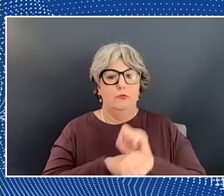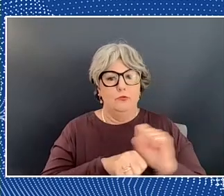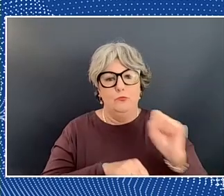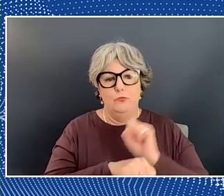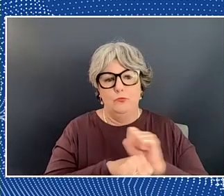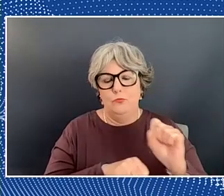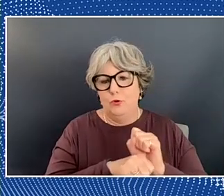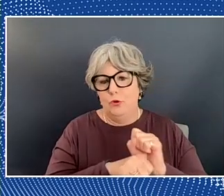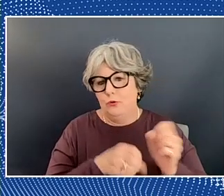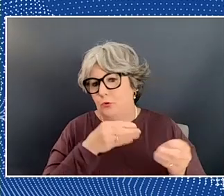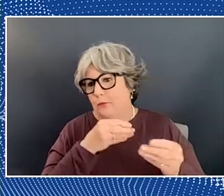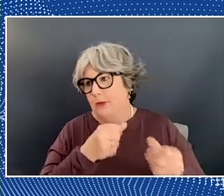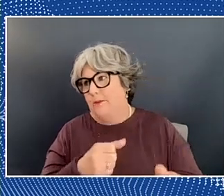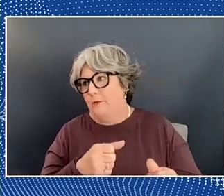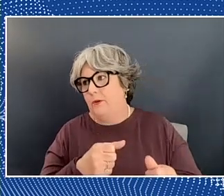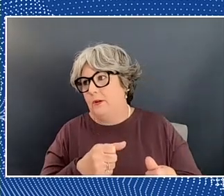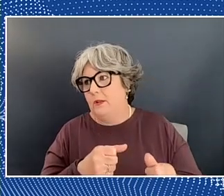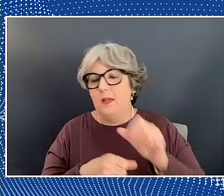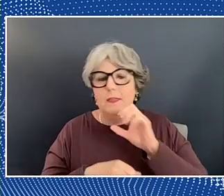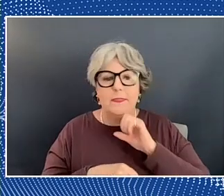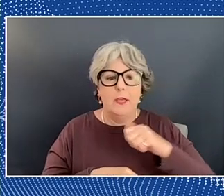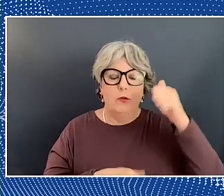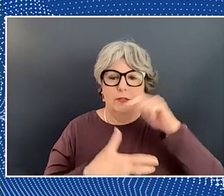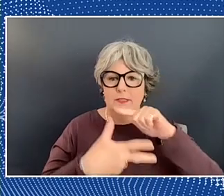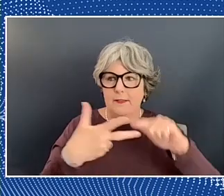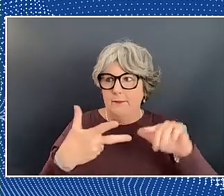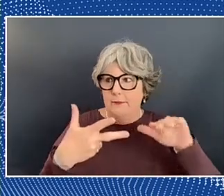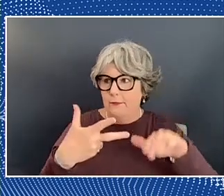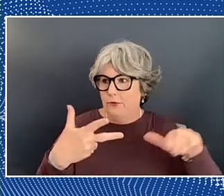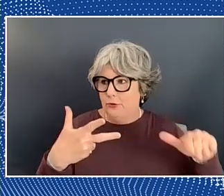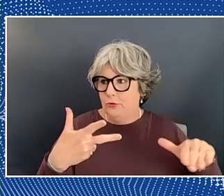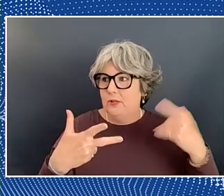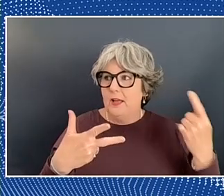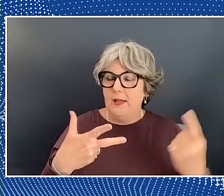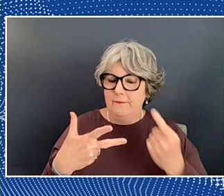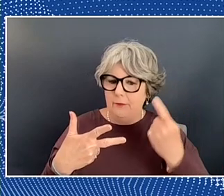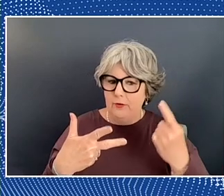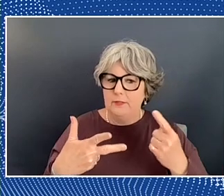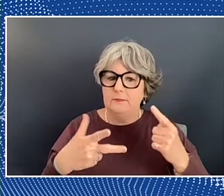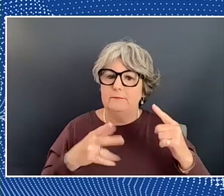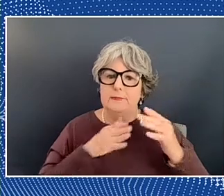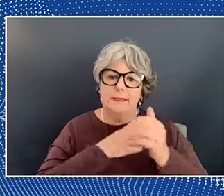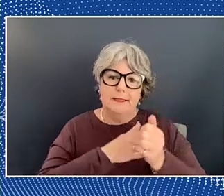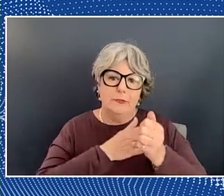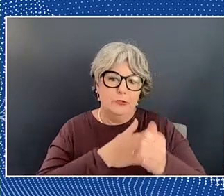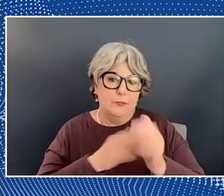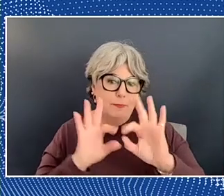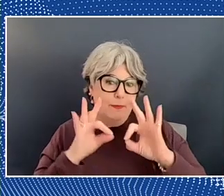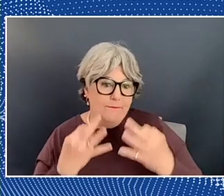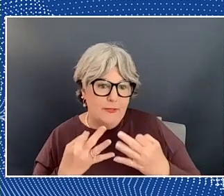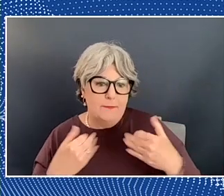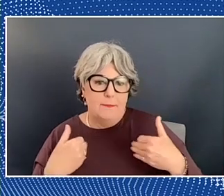Personally, as the oldest of three children, I've always had to take on a leadership role in my family. My younger brother and I were in